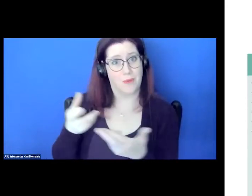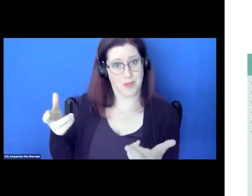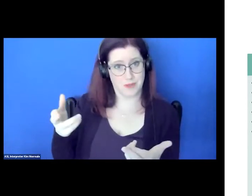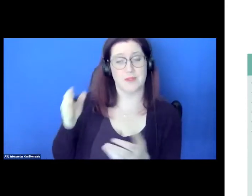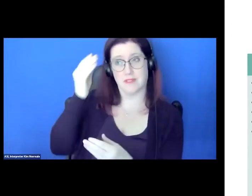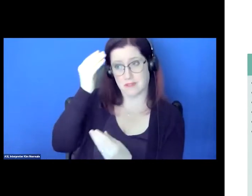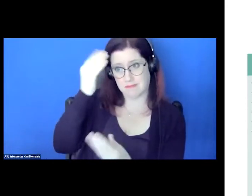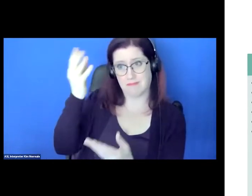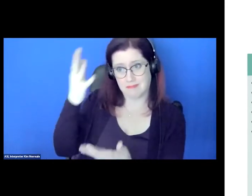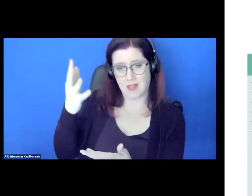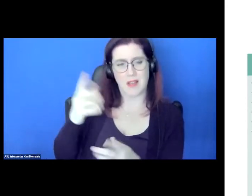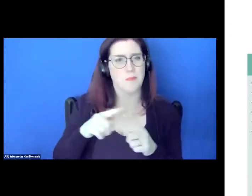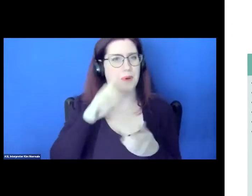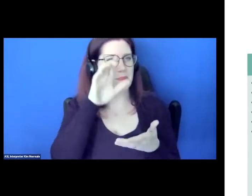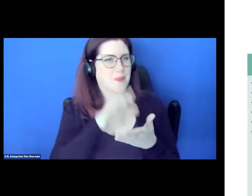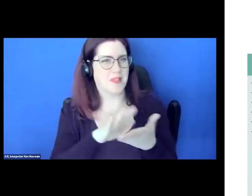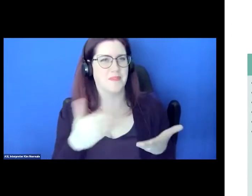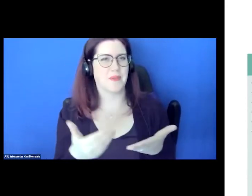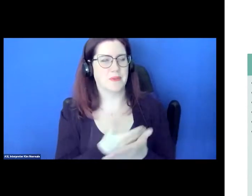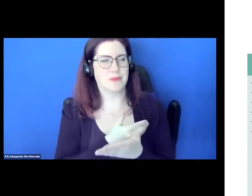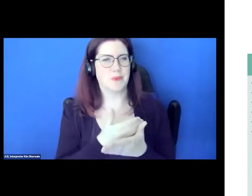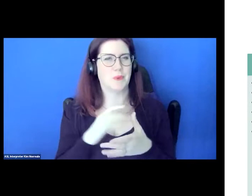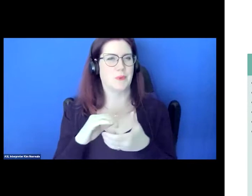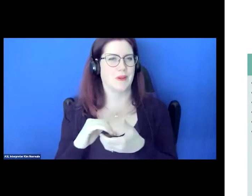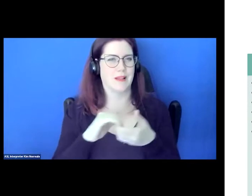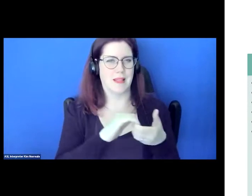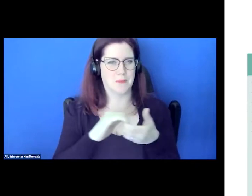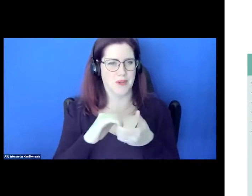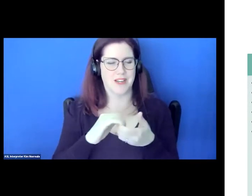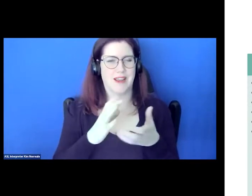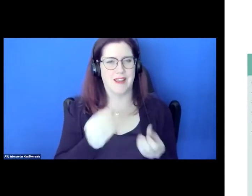this new collaboration and increased outreach to tribes